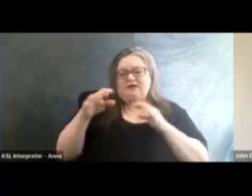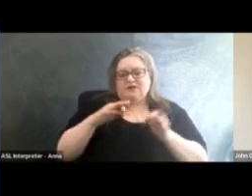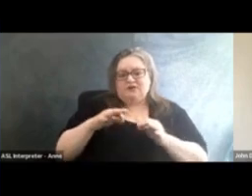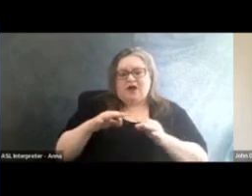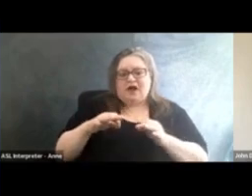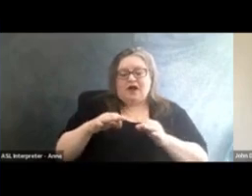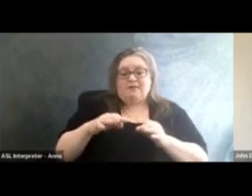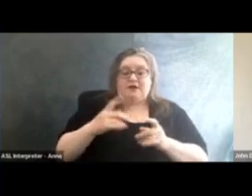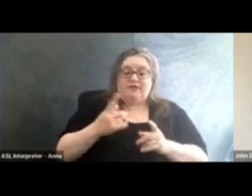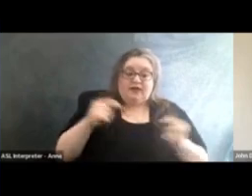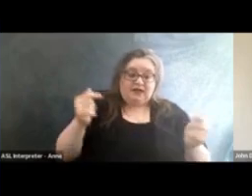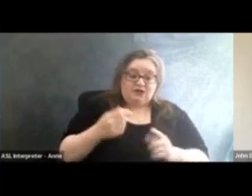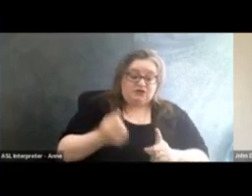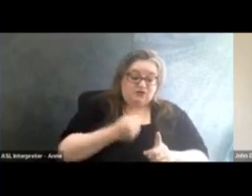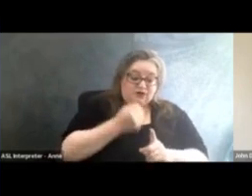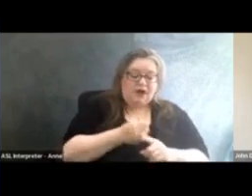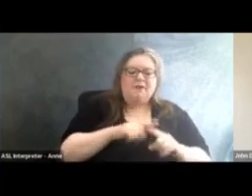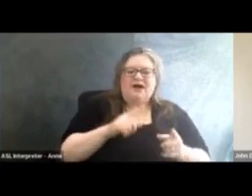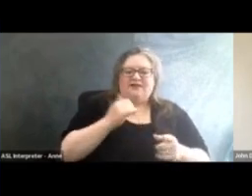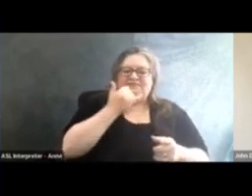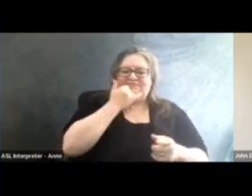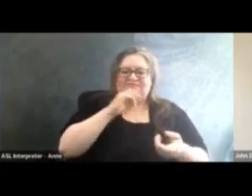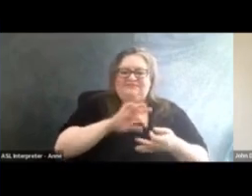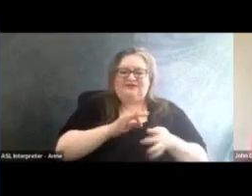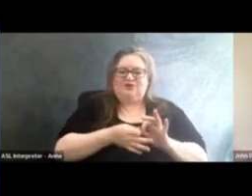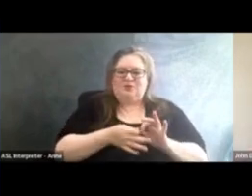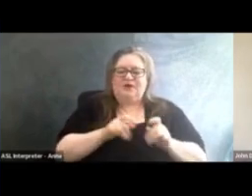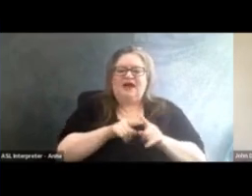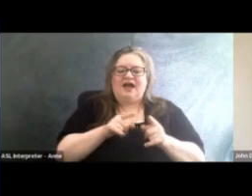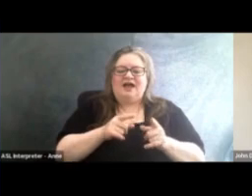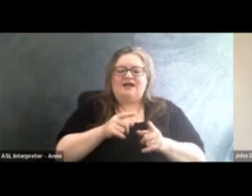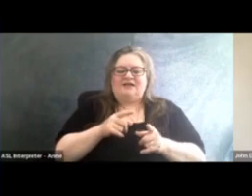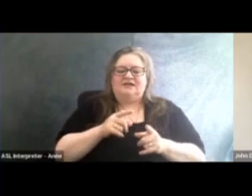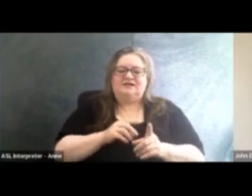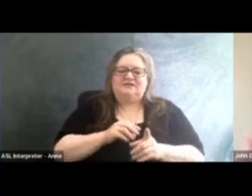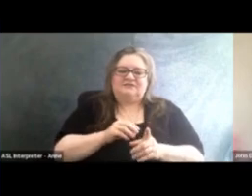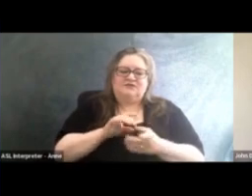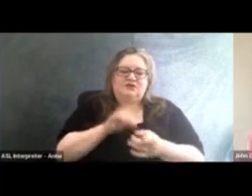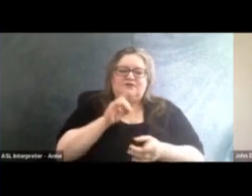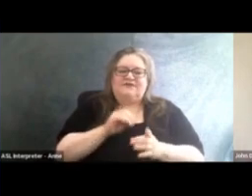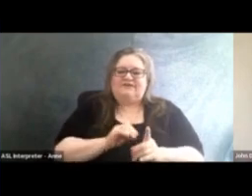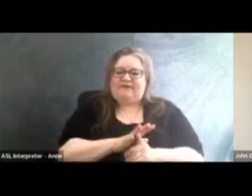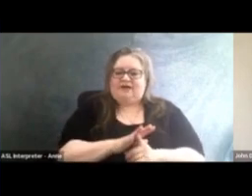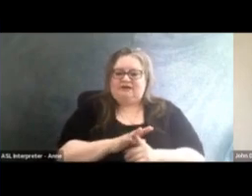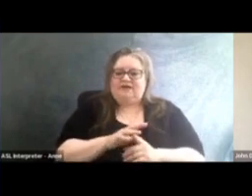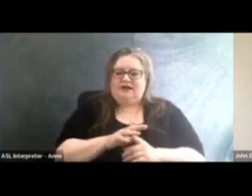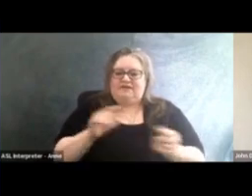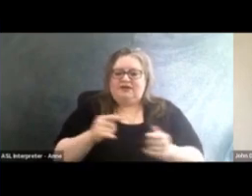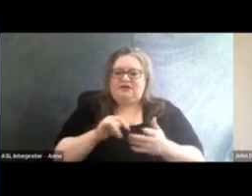Right? They are being misinterpreted as an indication of the effect of the injury, and that's that's a mistake, so we